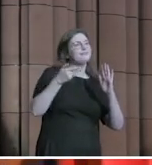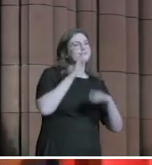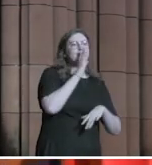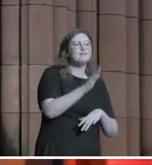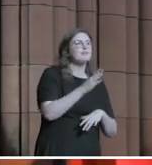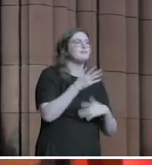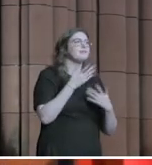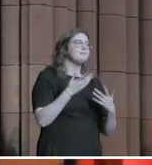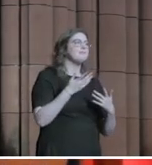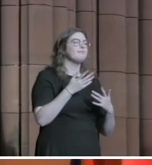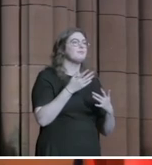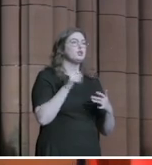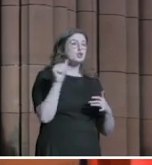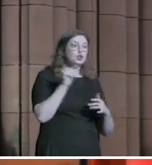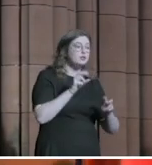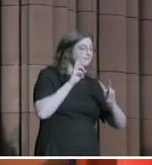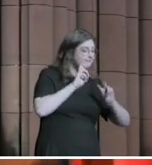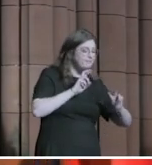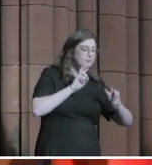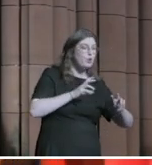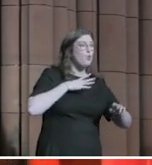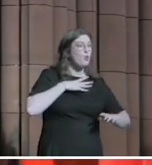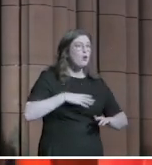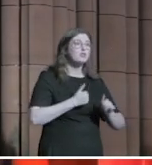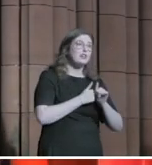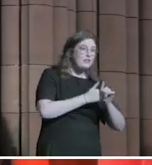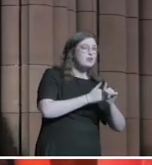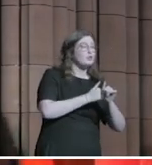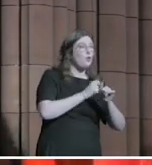Look for it, look out for it, it'll come your way I'm sure,